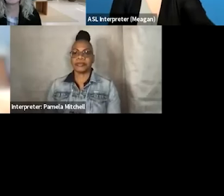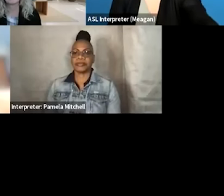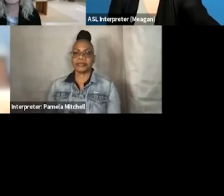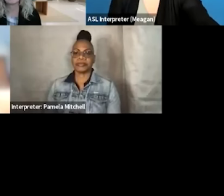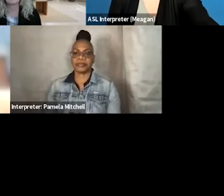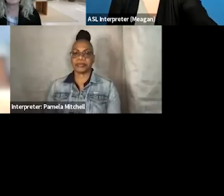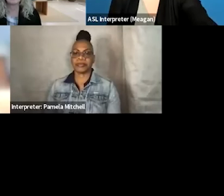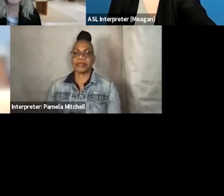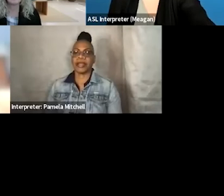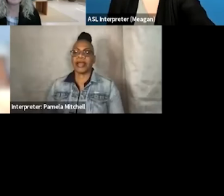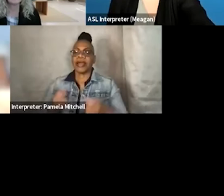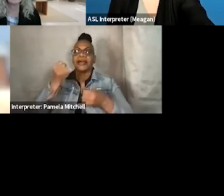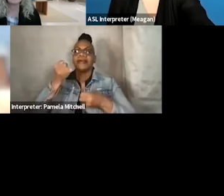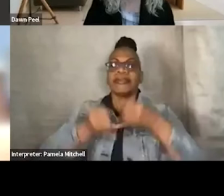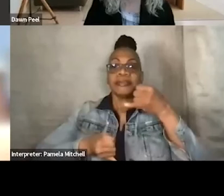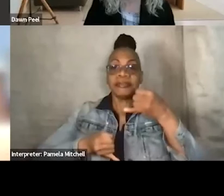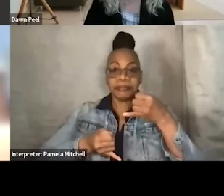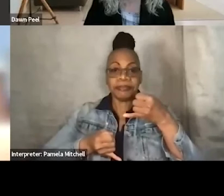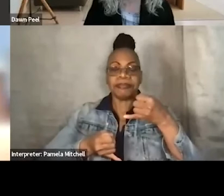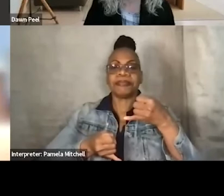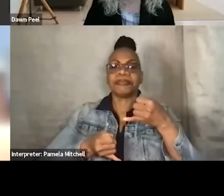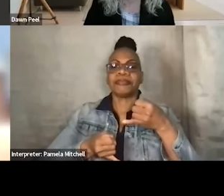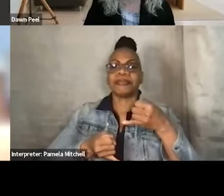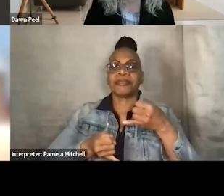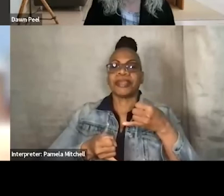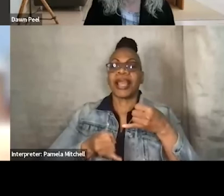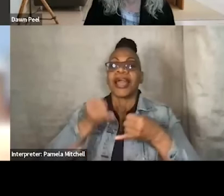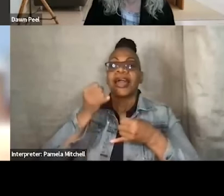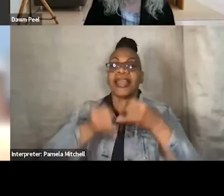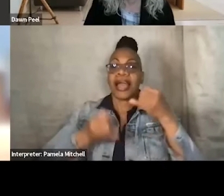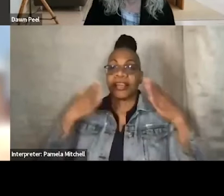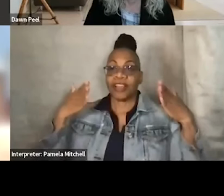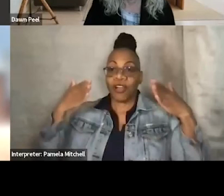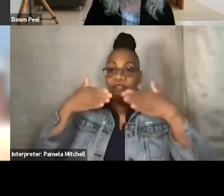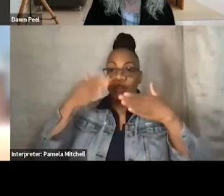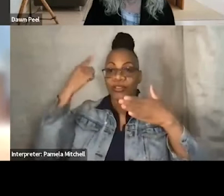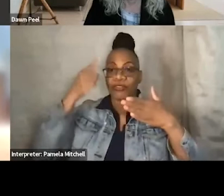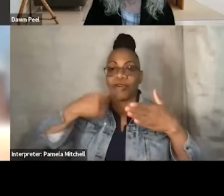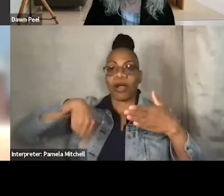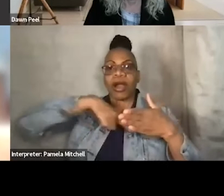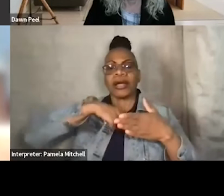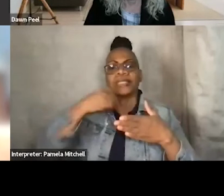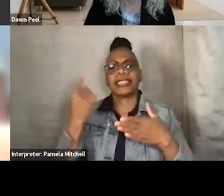And then finally, the last kind of focus for us, and something that we have found to be really important,